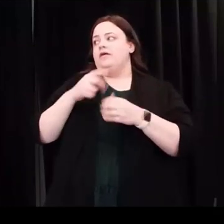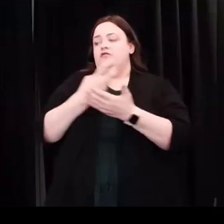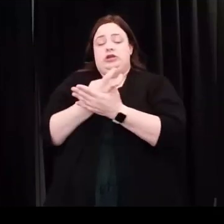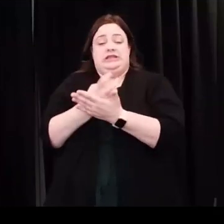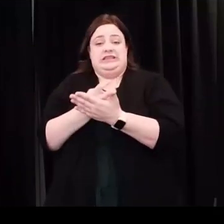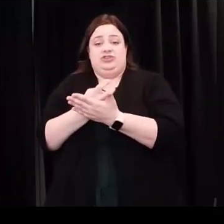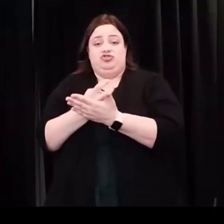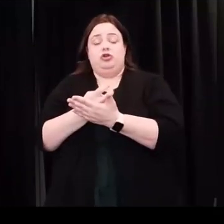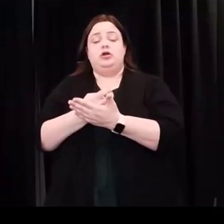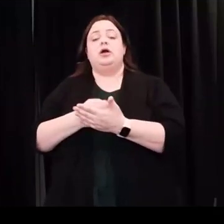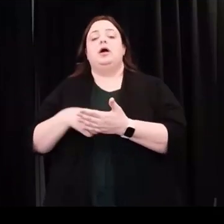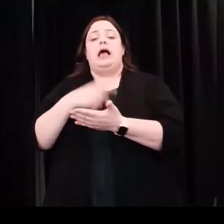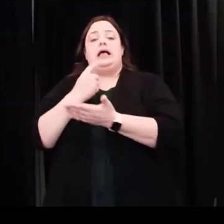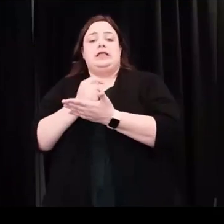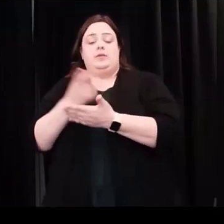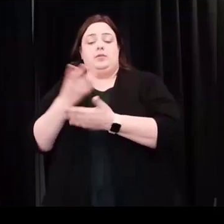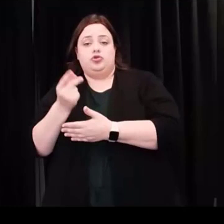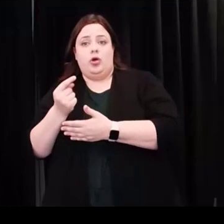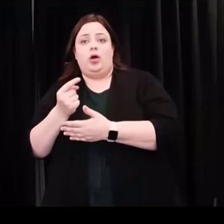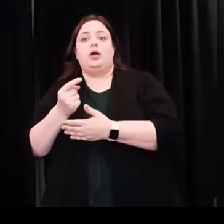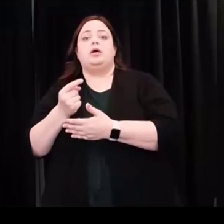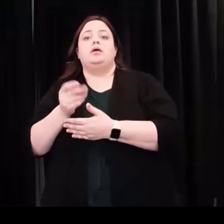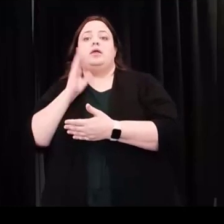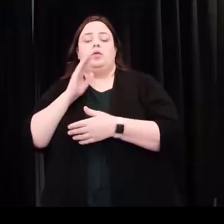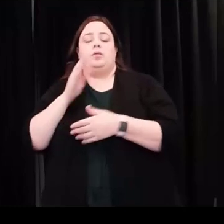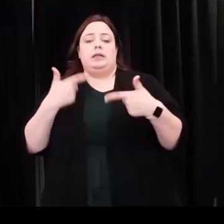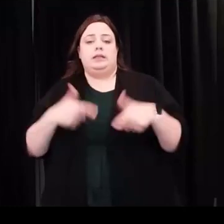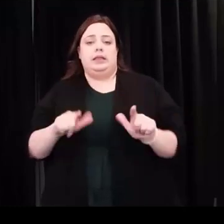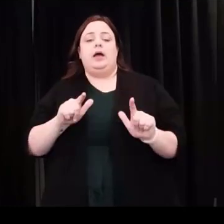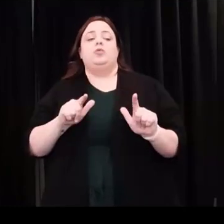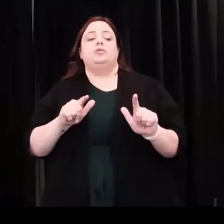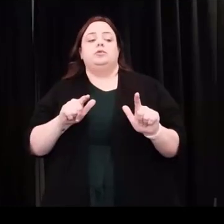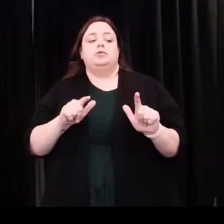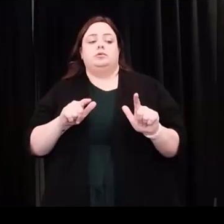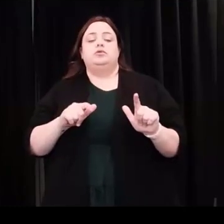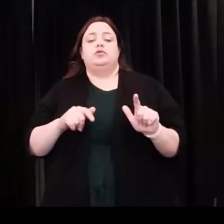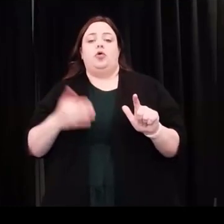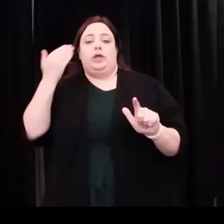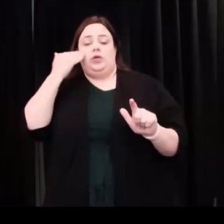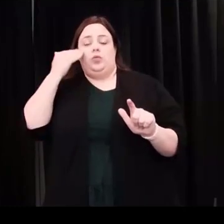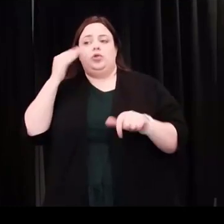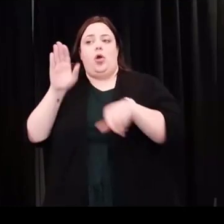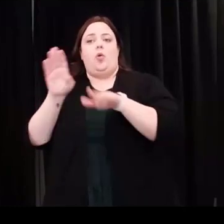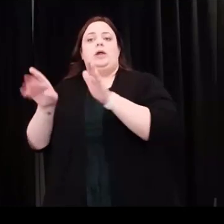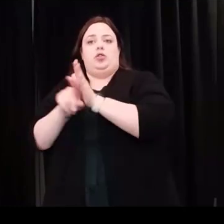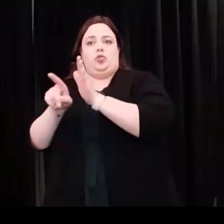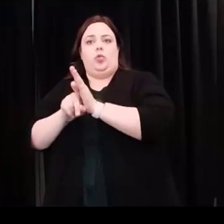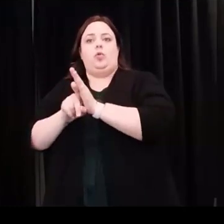a therapy dog that will alert him when one is coming on so that he can take precautions.